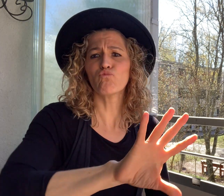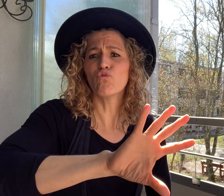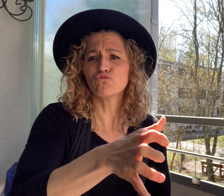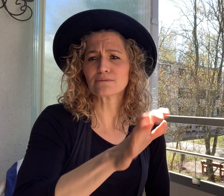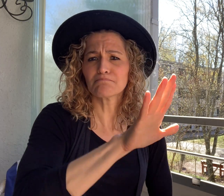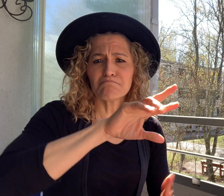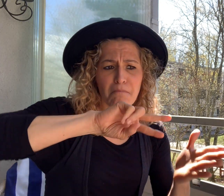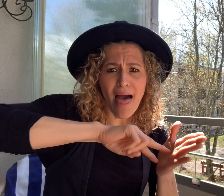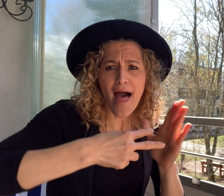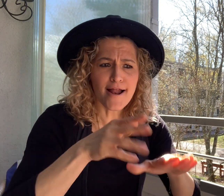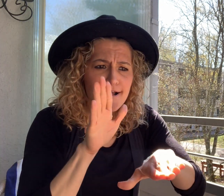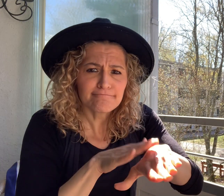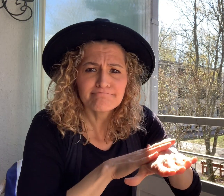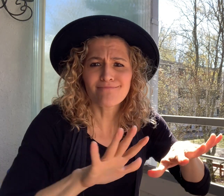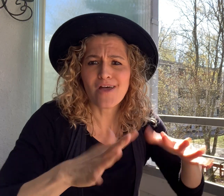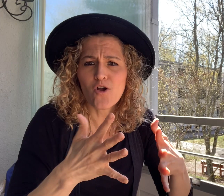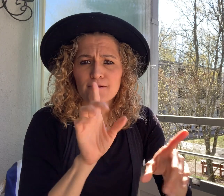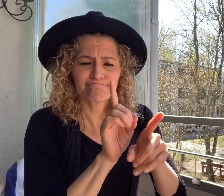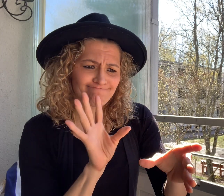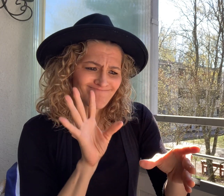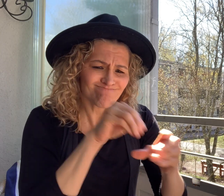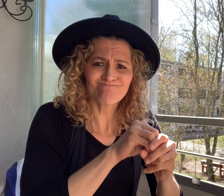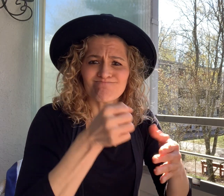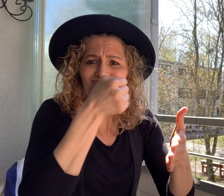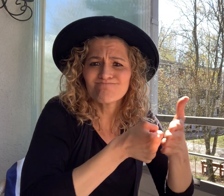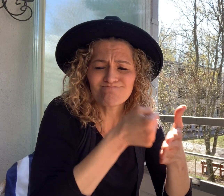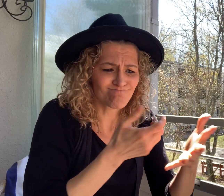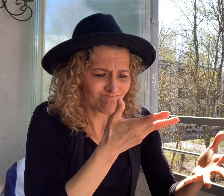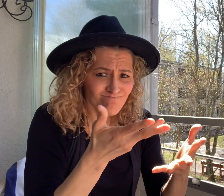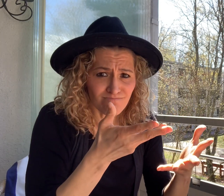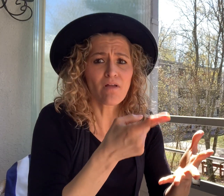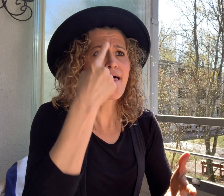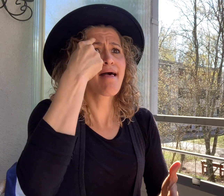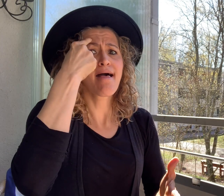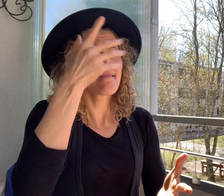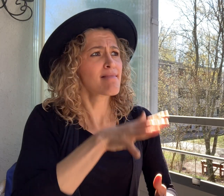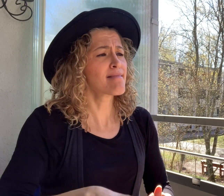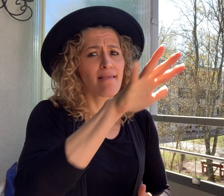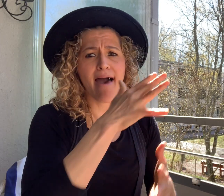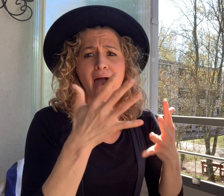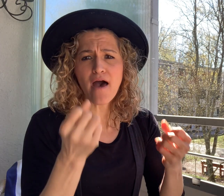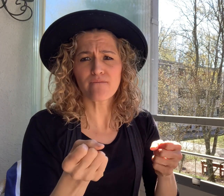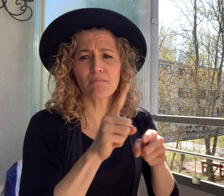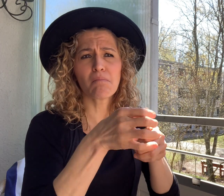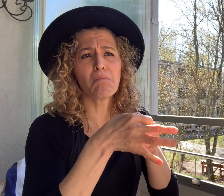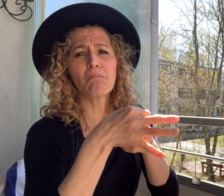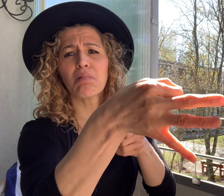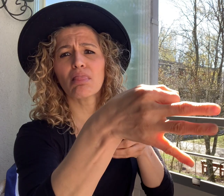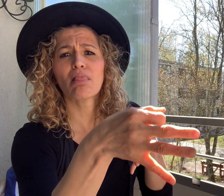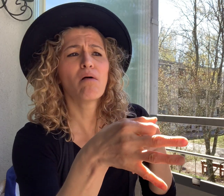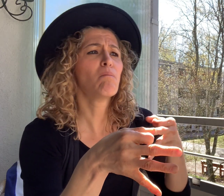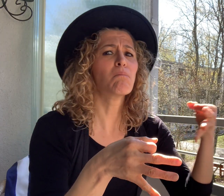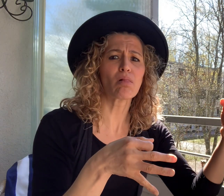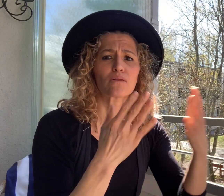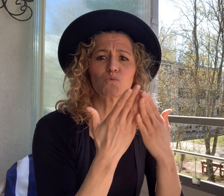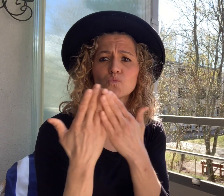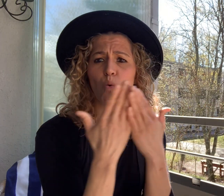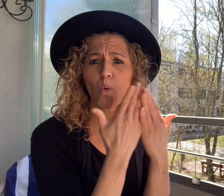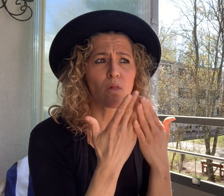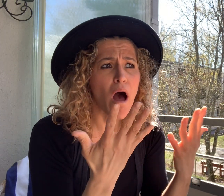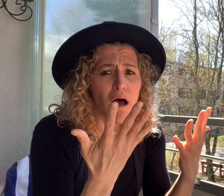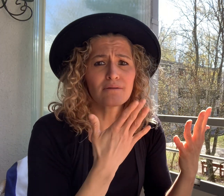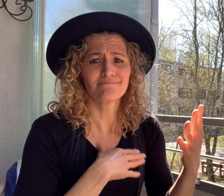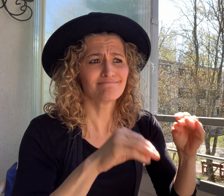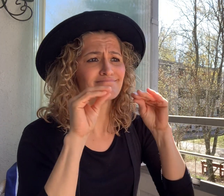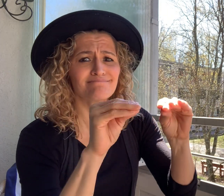Deaf students be included when making national plans and